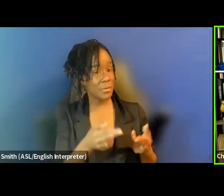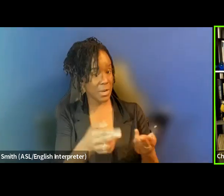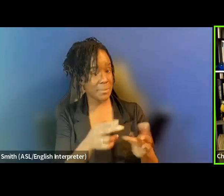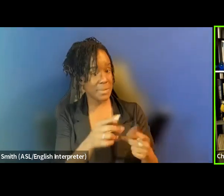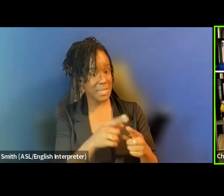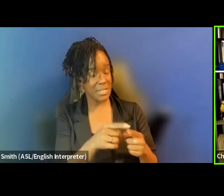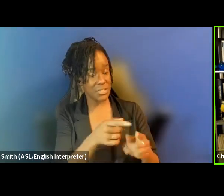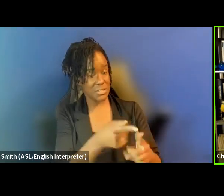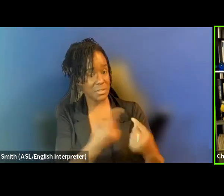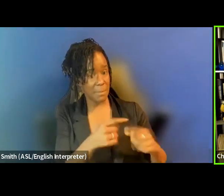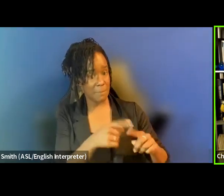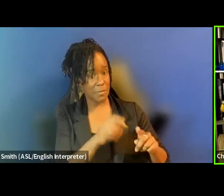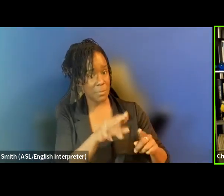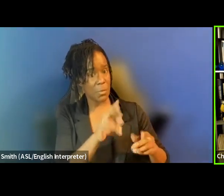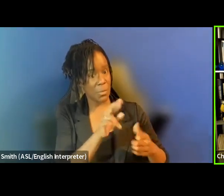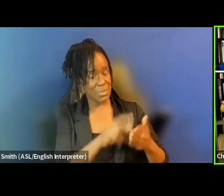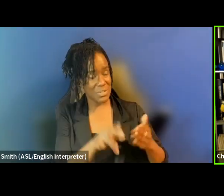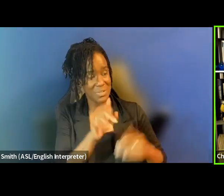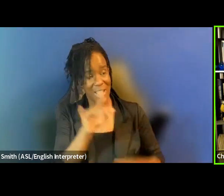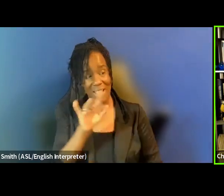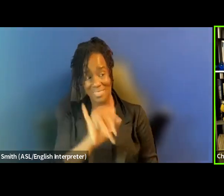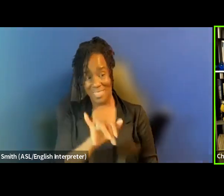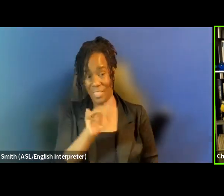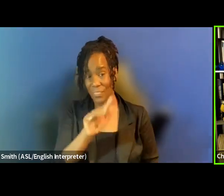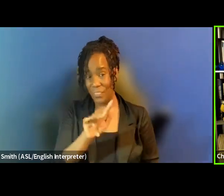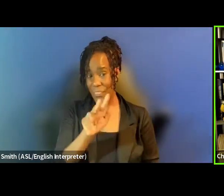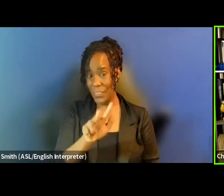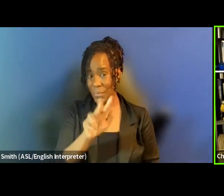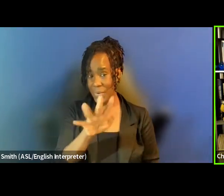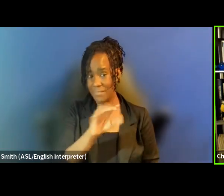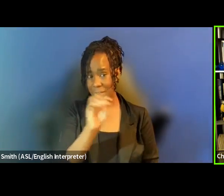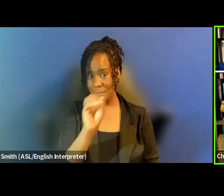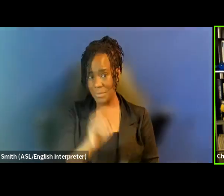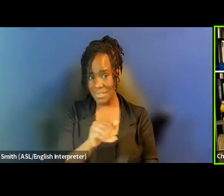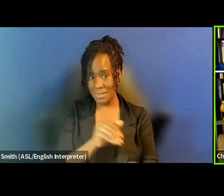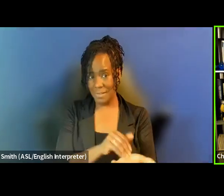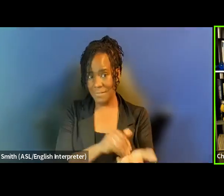work, will you engage in it. Okay.